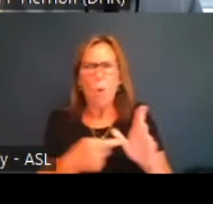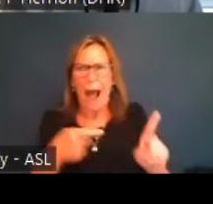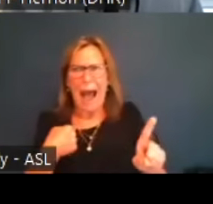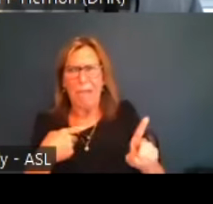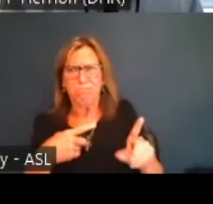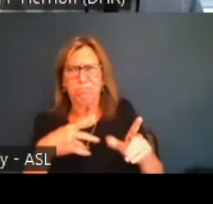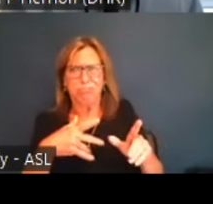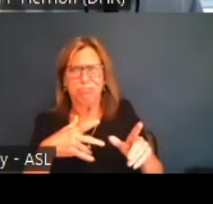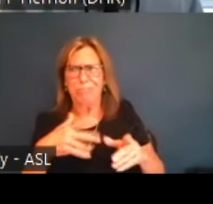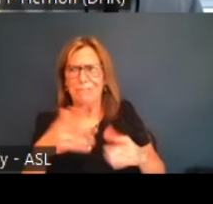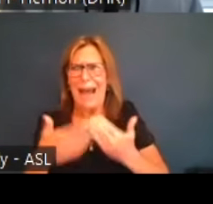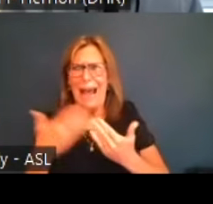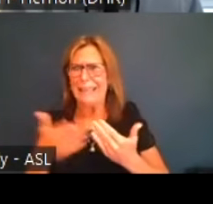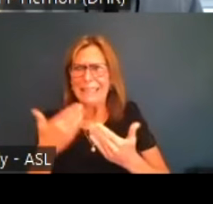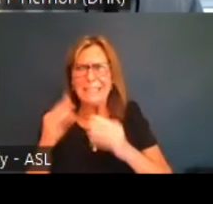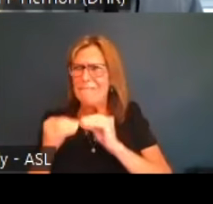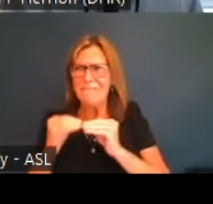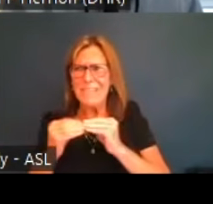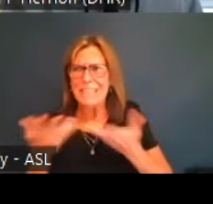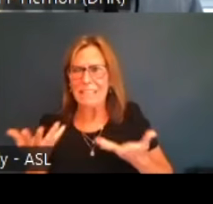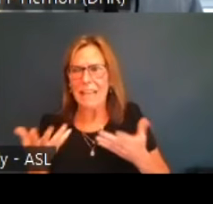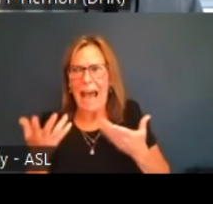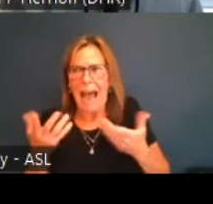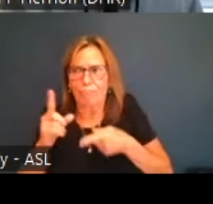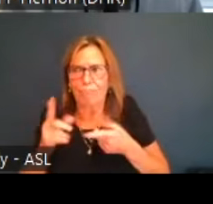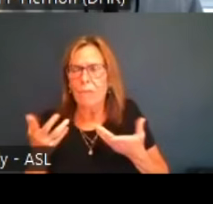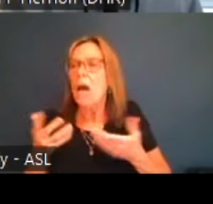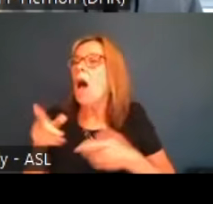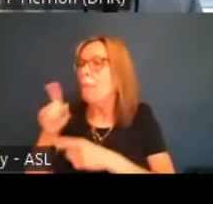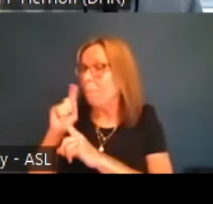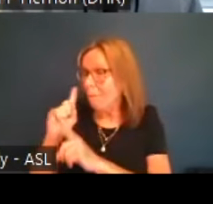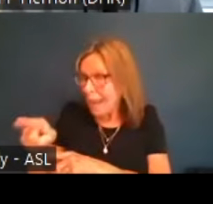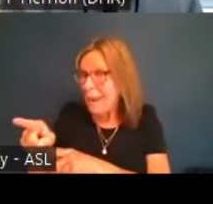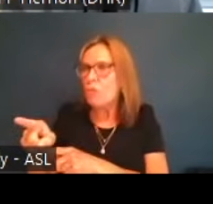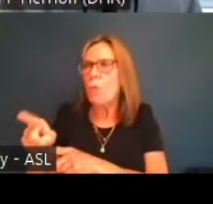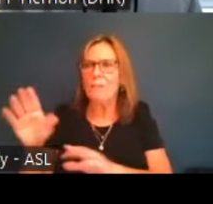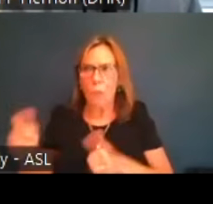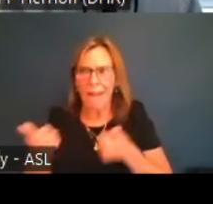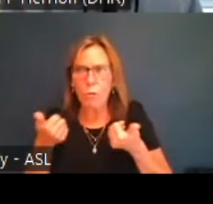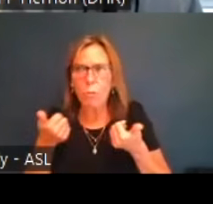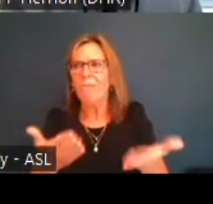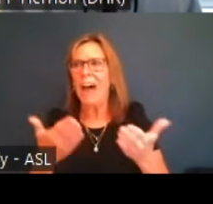architect or designer to say, hey, we got this request for the ramp and it's going to cost $10,000, And here are the